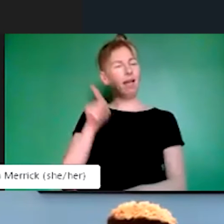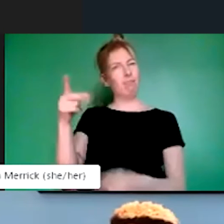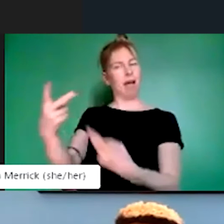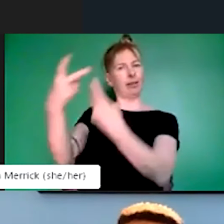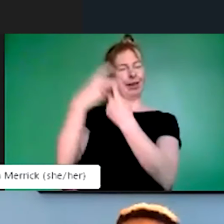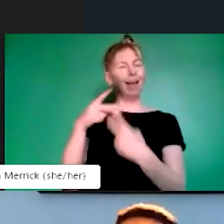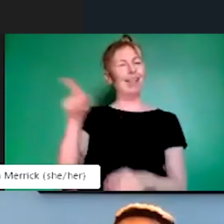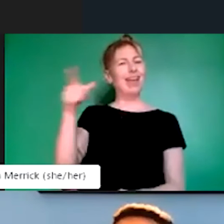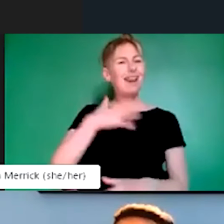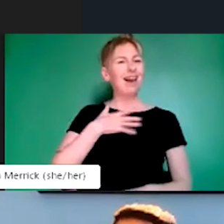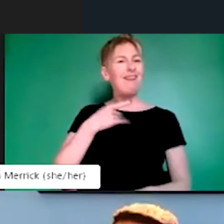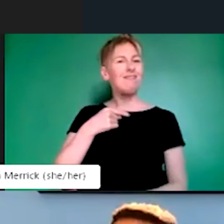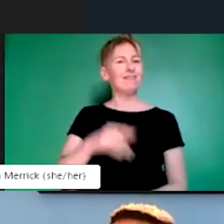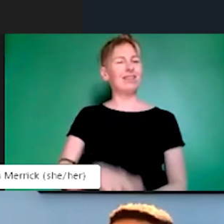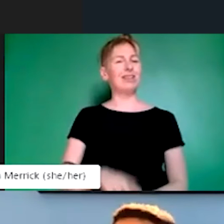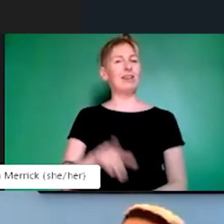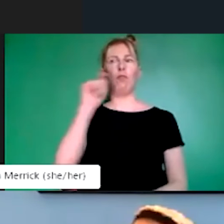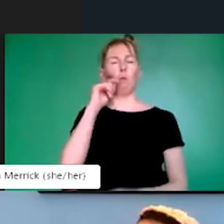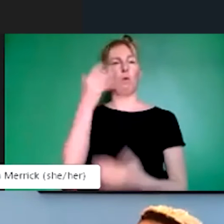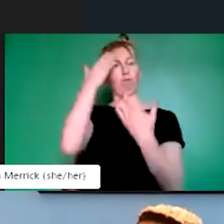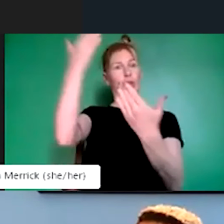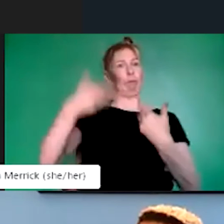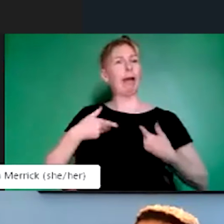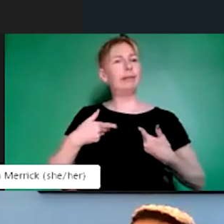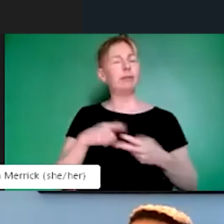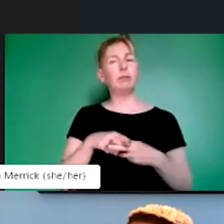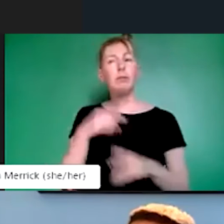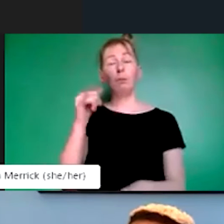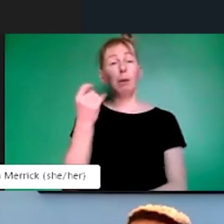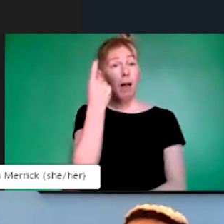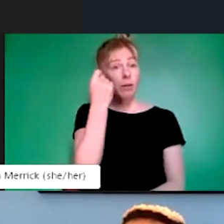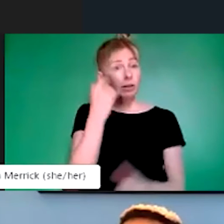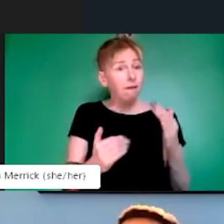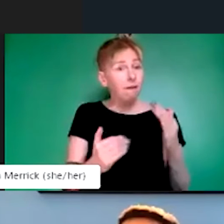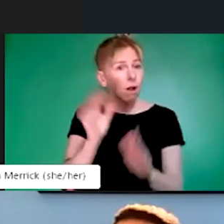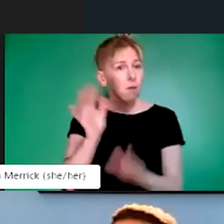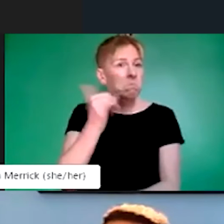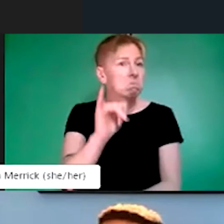you know, they will respect you, they might not understand you, but they will respect